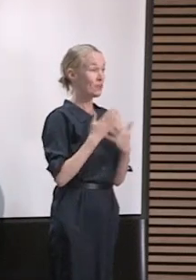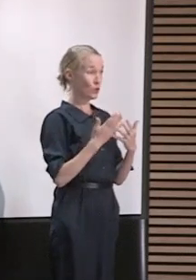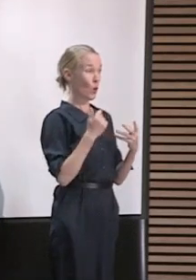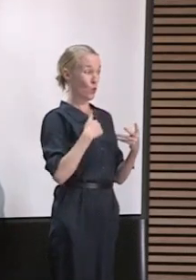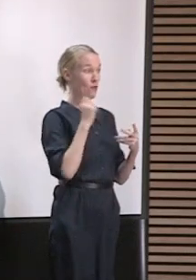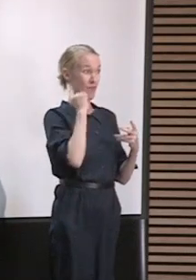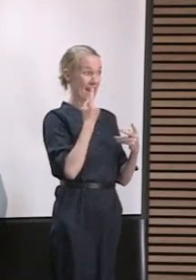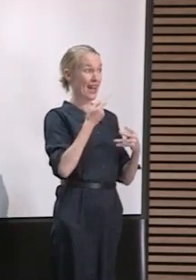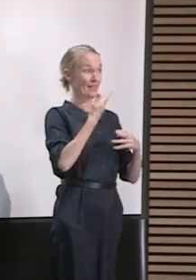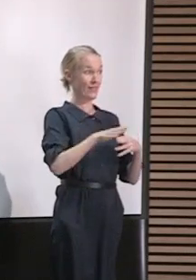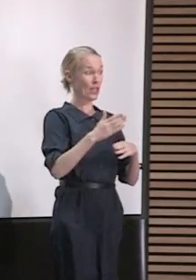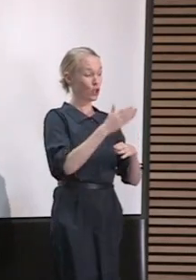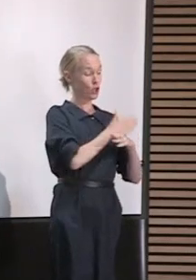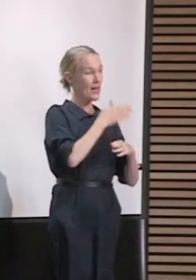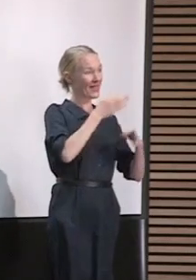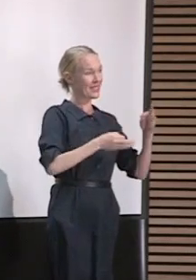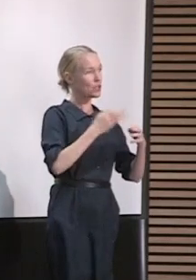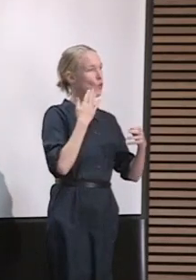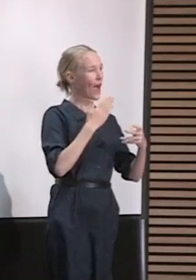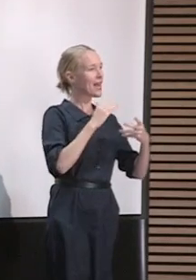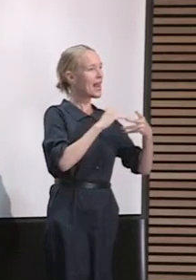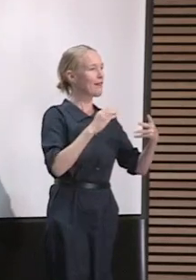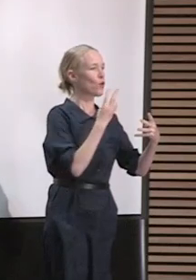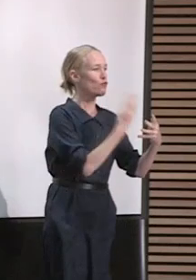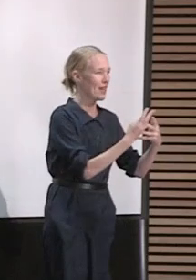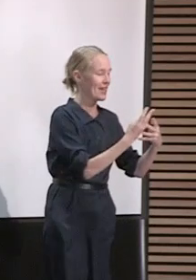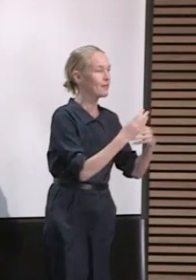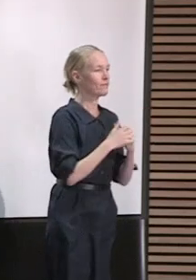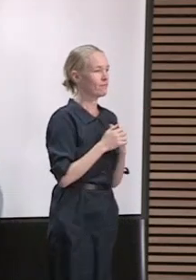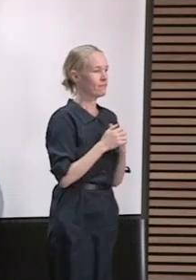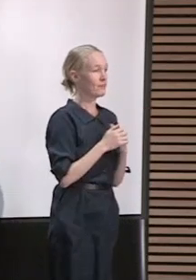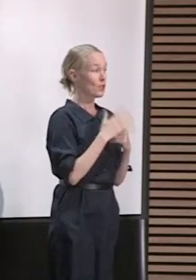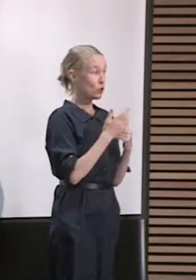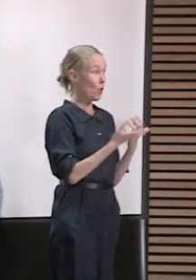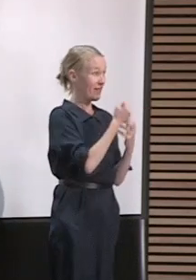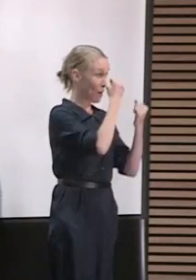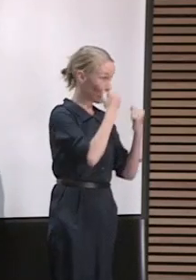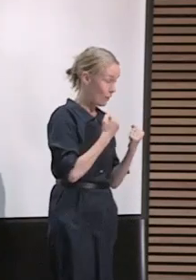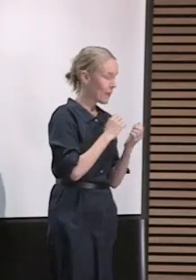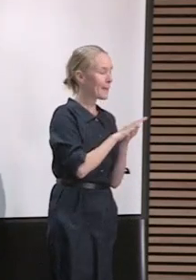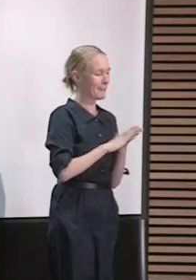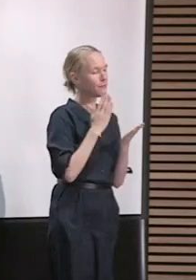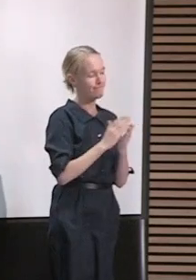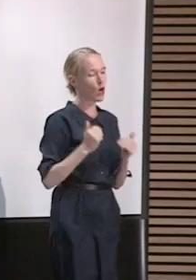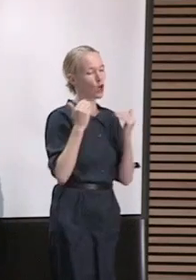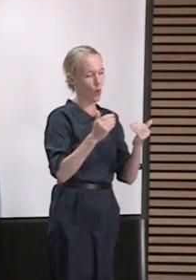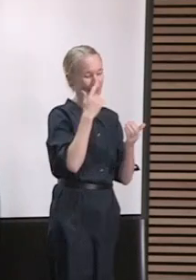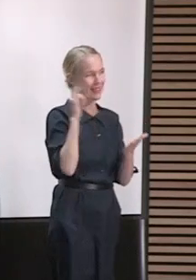that confirmed that a decision had been made. That was